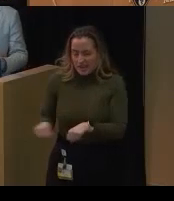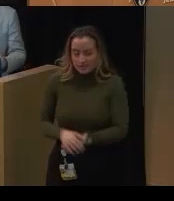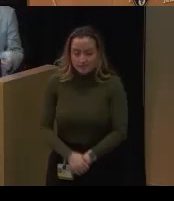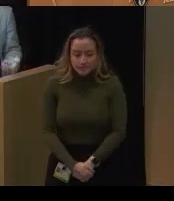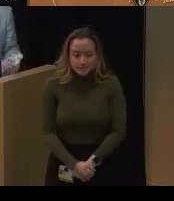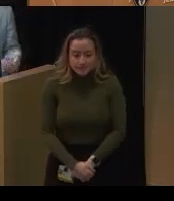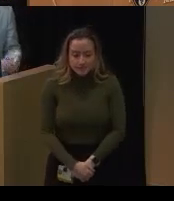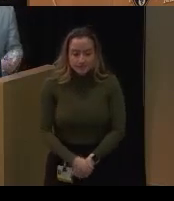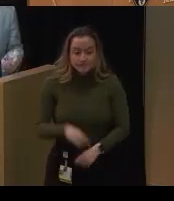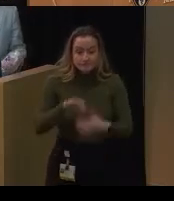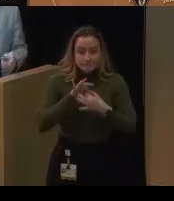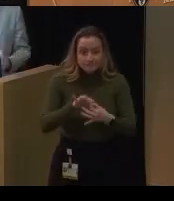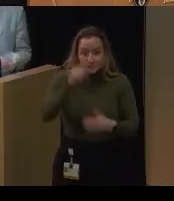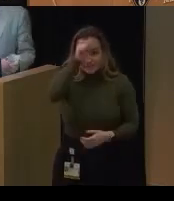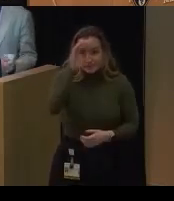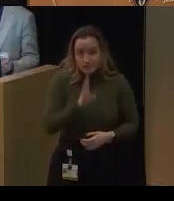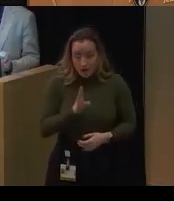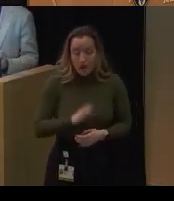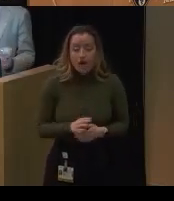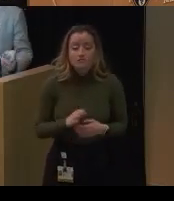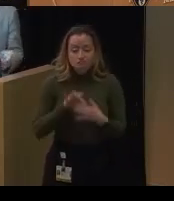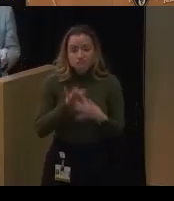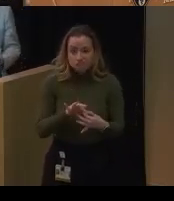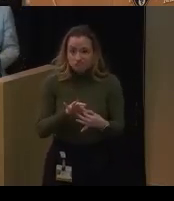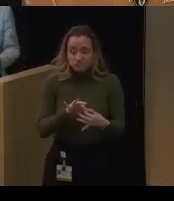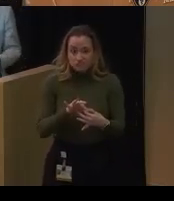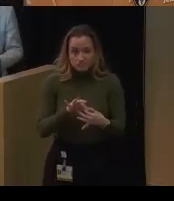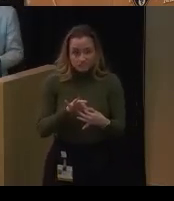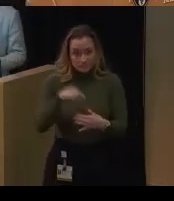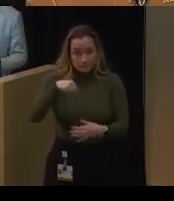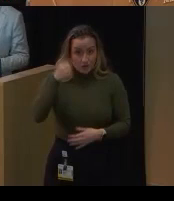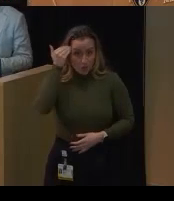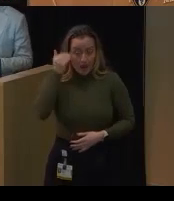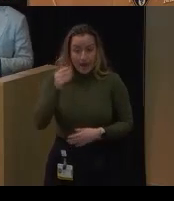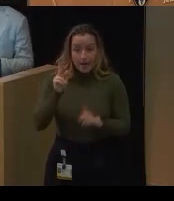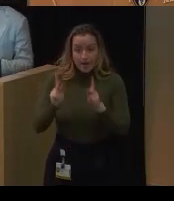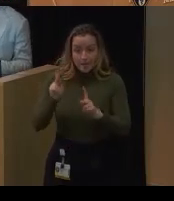in the case of schizophrenia and that's because people with schizophrenia experience market and